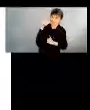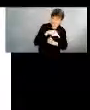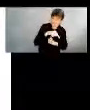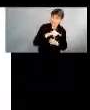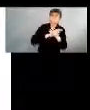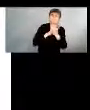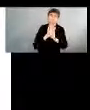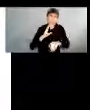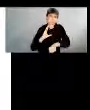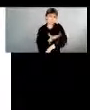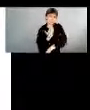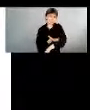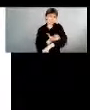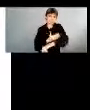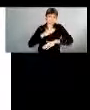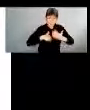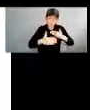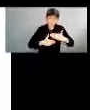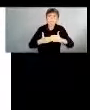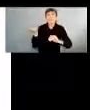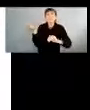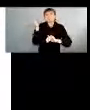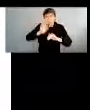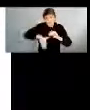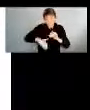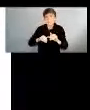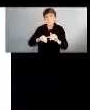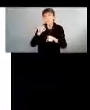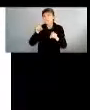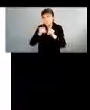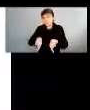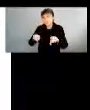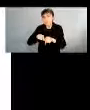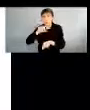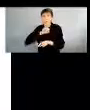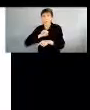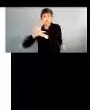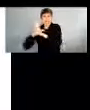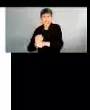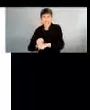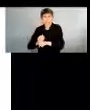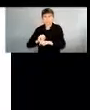artistic practice, whereby you can create and learn through not only success but also